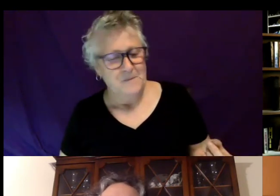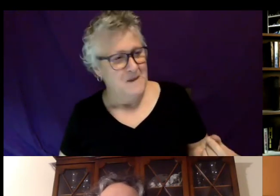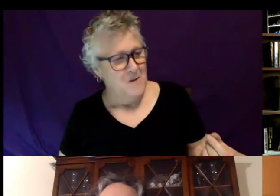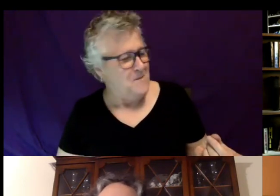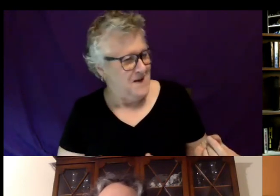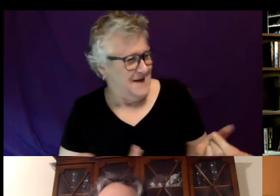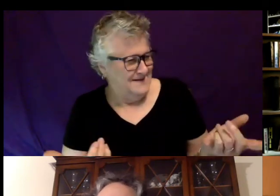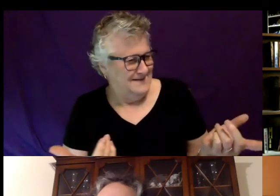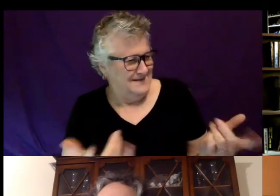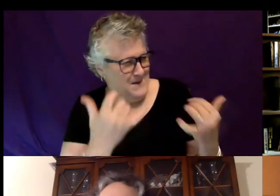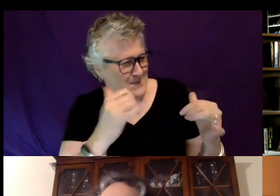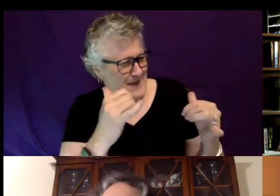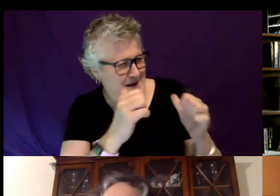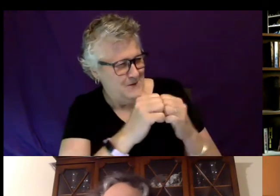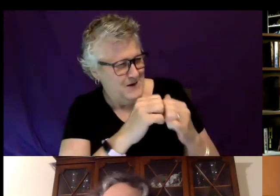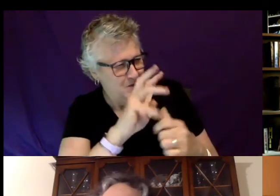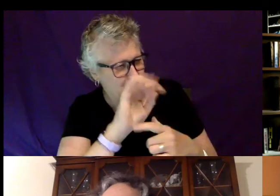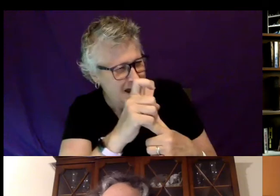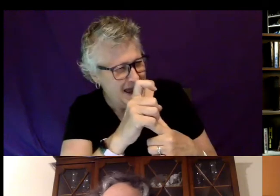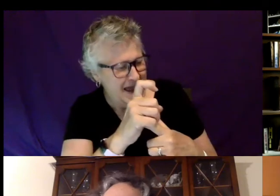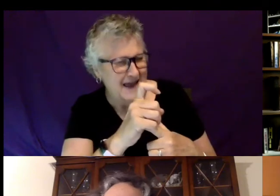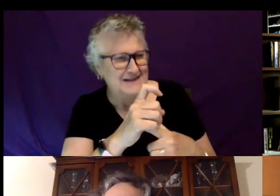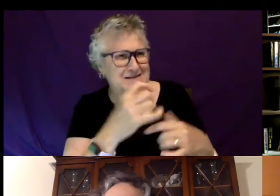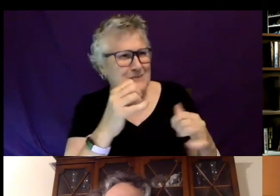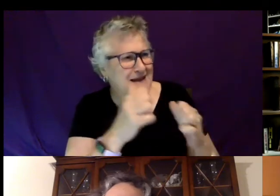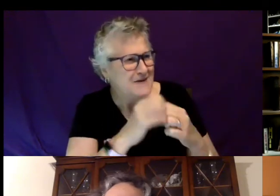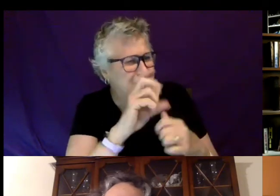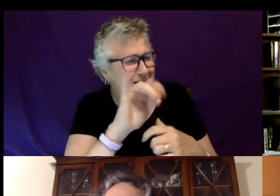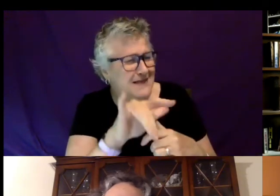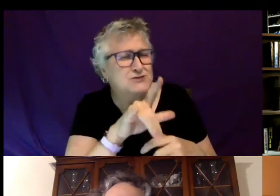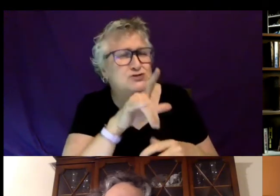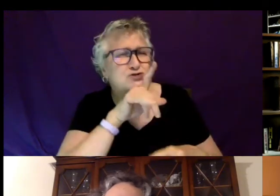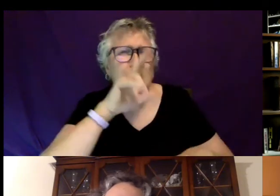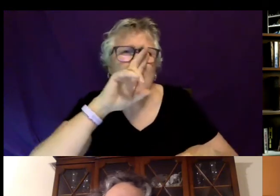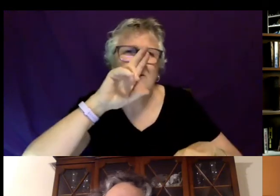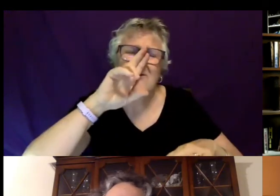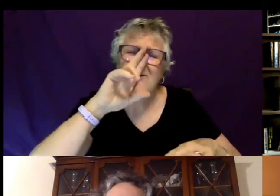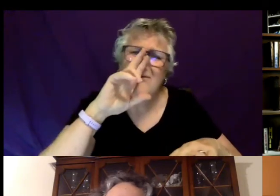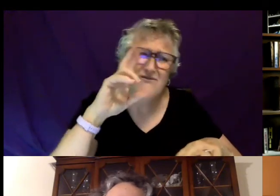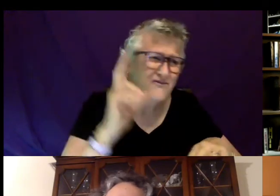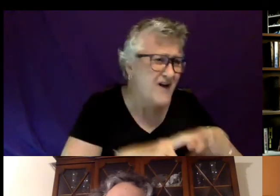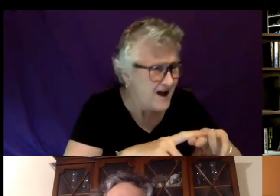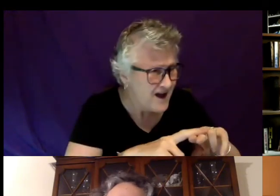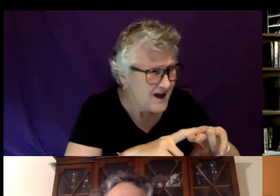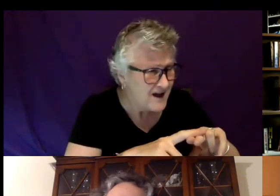with clay is so much fun! Yeah! And and you know I was I wasn't,